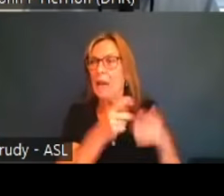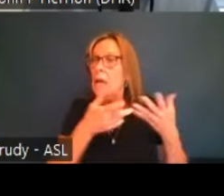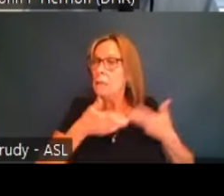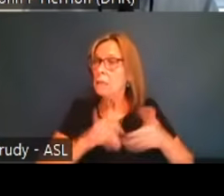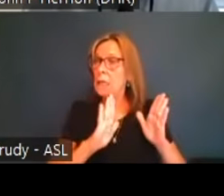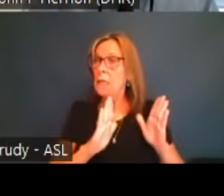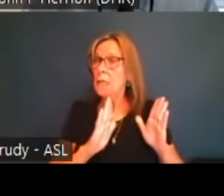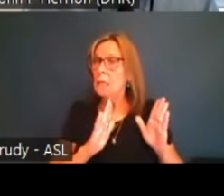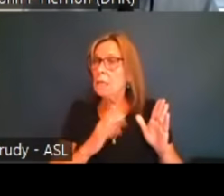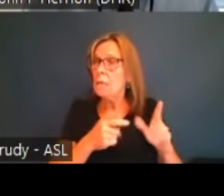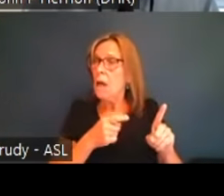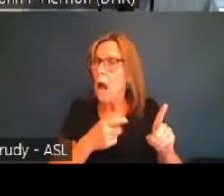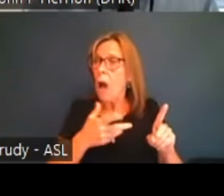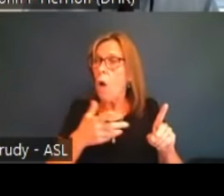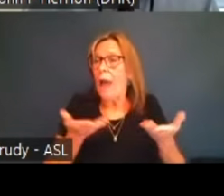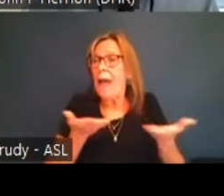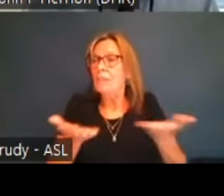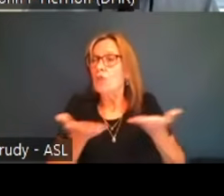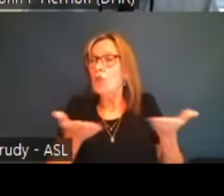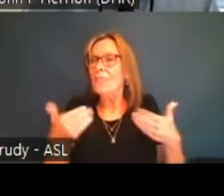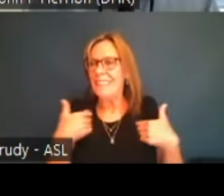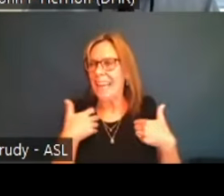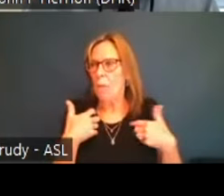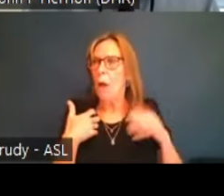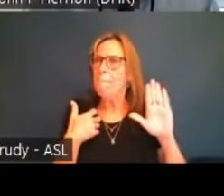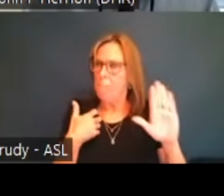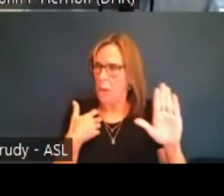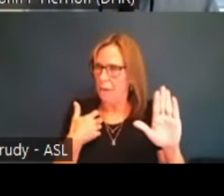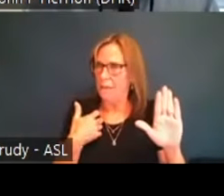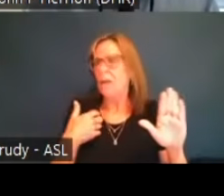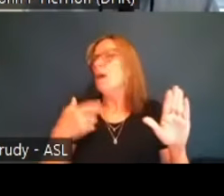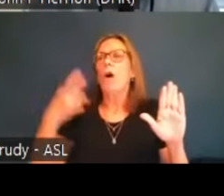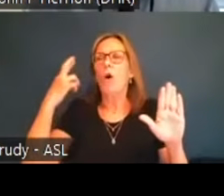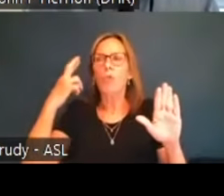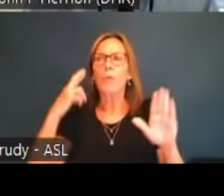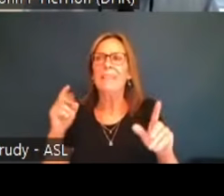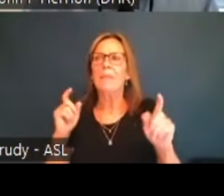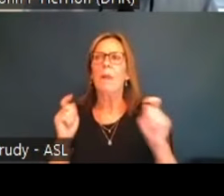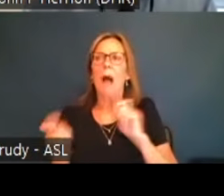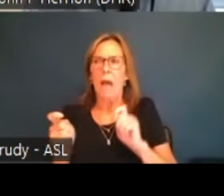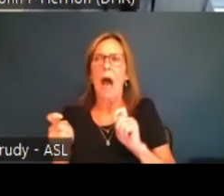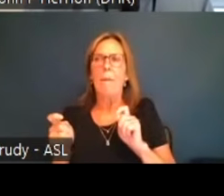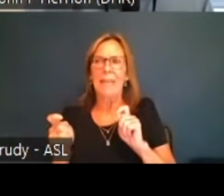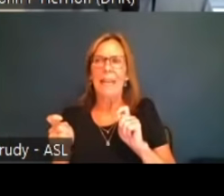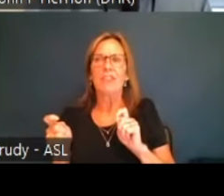analysis there, Okay? So that' s how that works out,